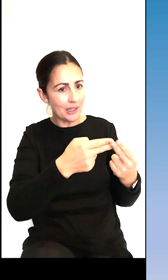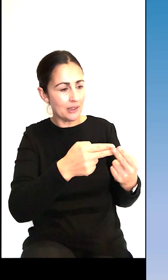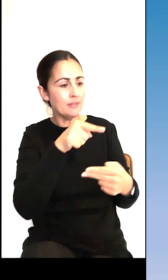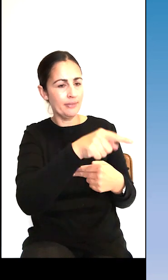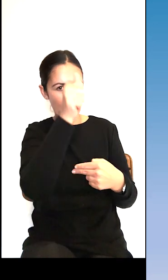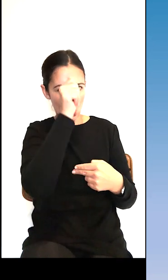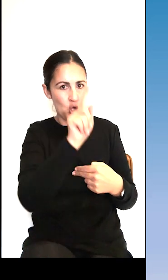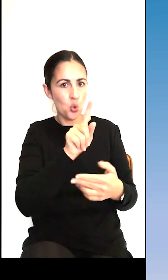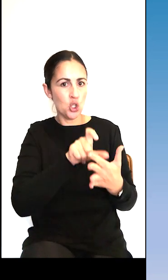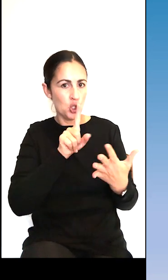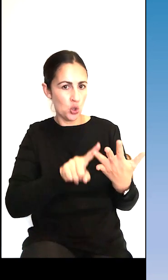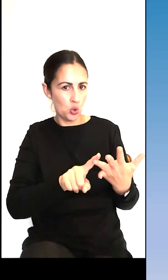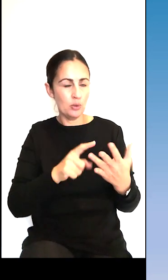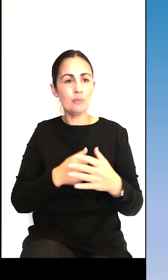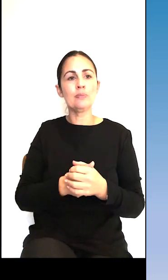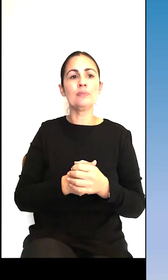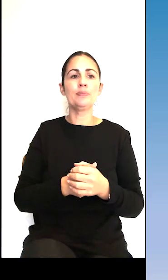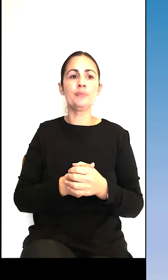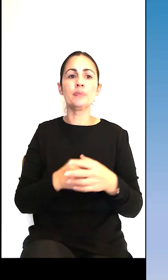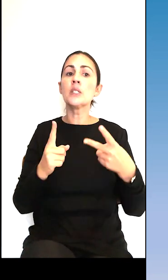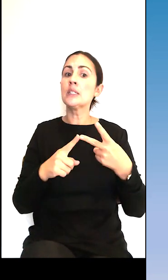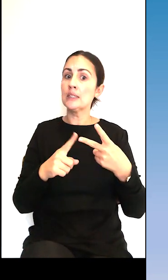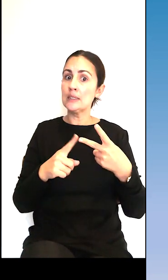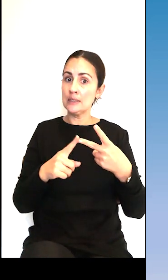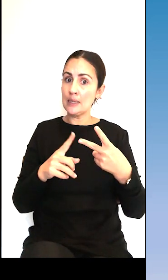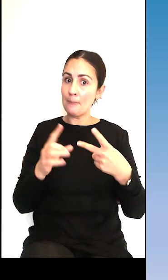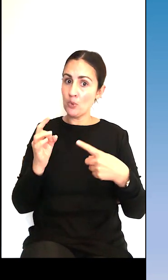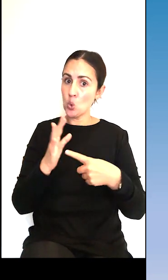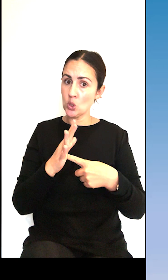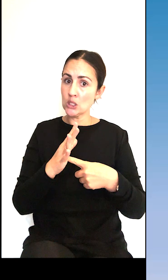The second point is very important, because families and carers of people